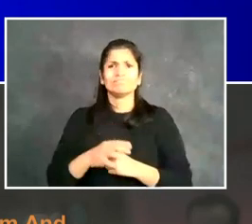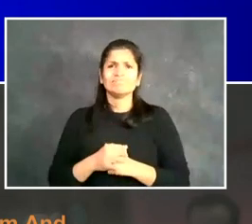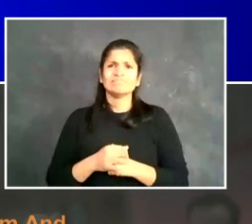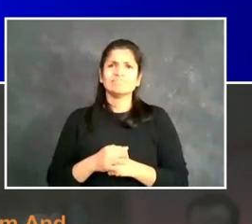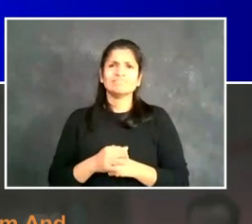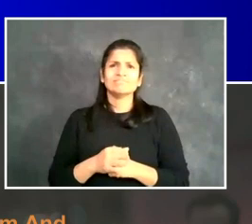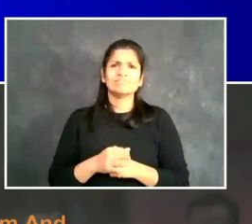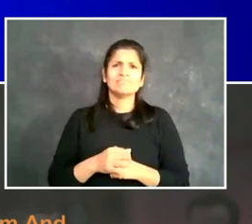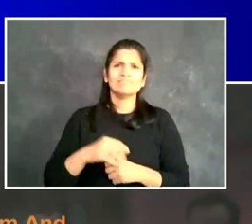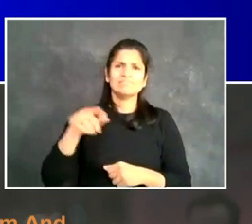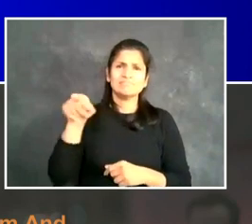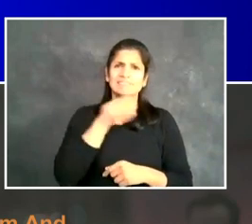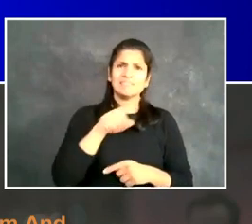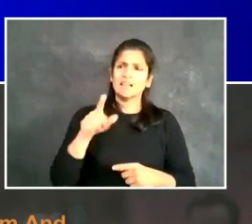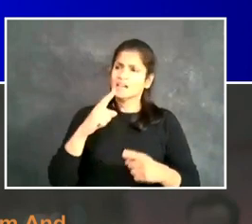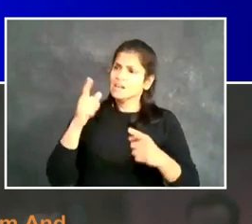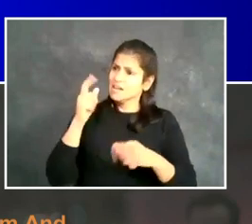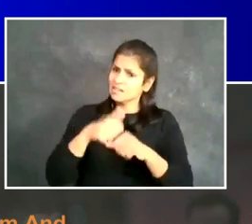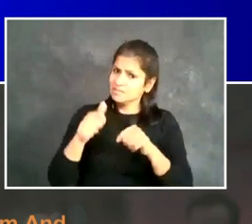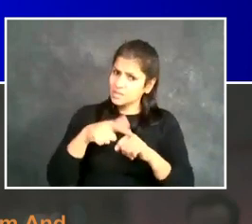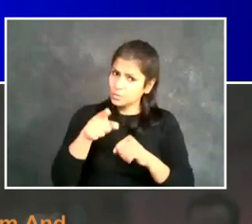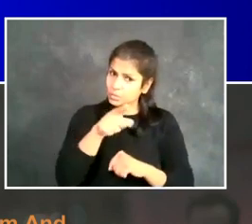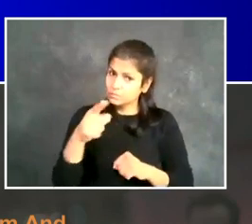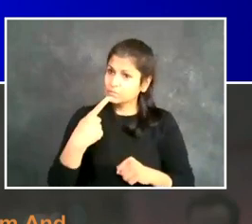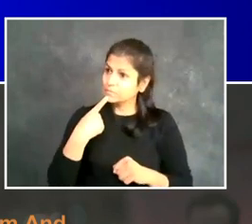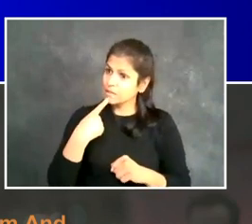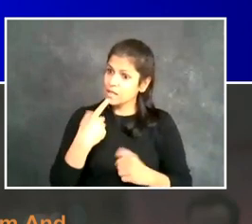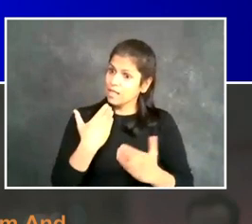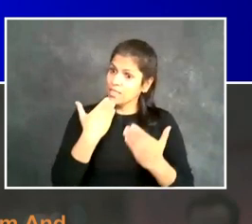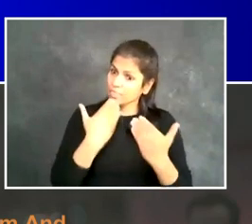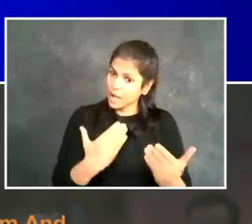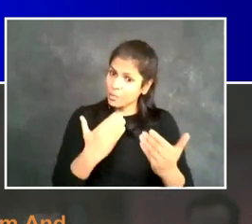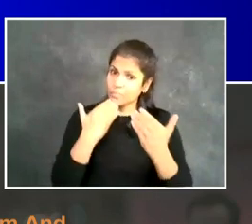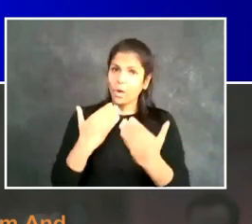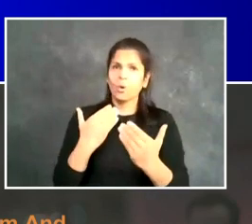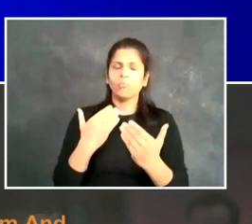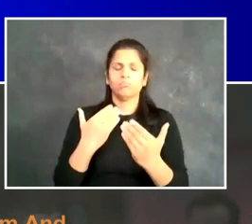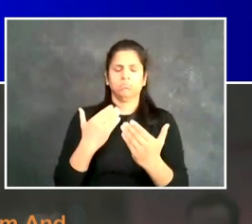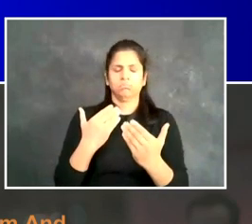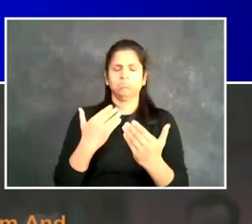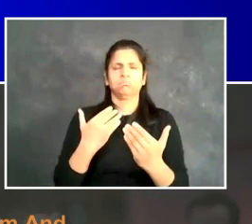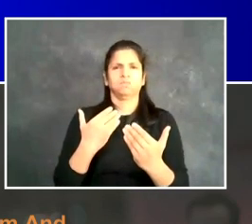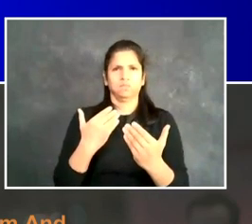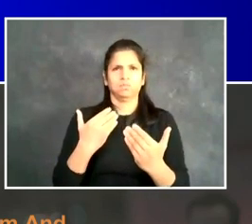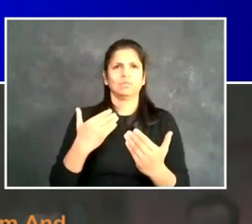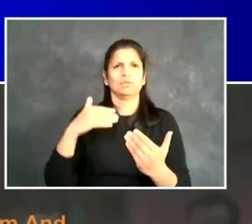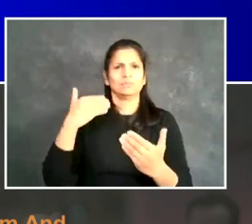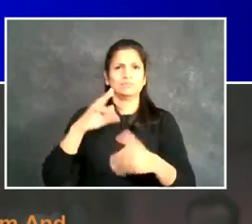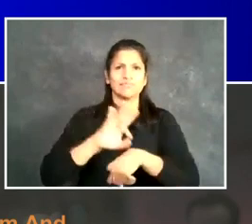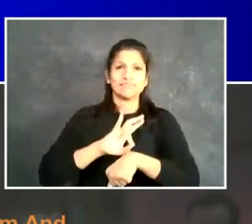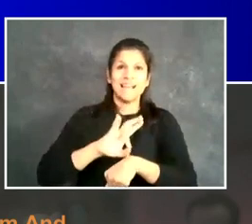YOU TO A HEALTHCARE WORKER OR FIRST RESPONDER, EVERY TIME YOU APPLAUD THEM. EVERY TIME YOU ASK THEM IF